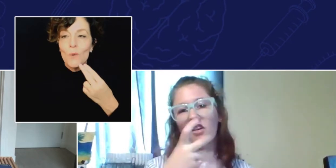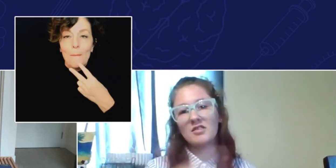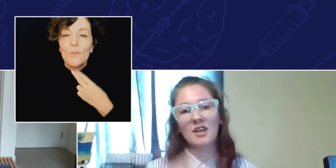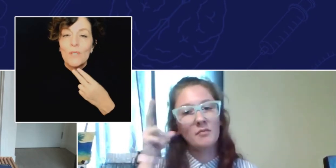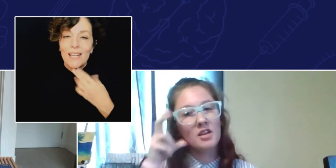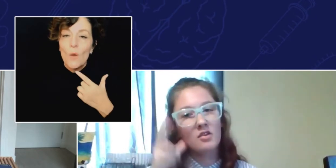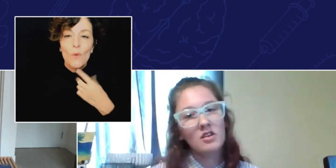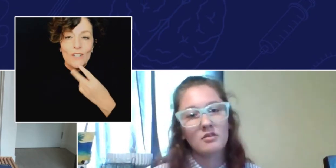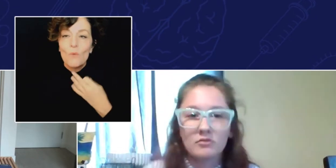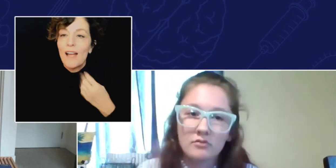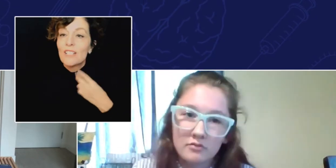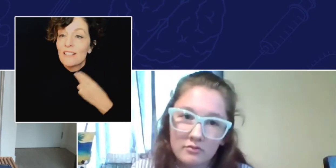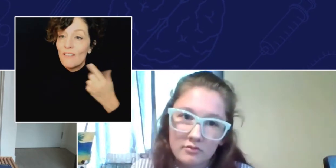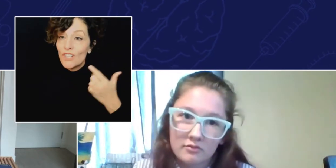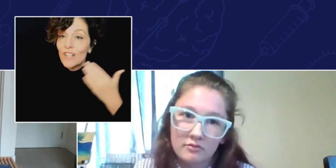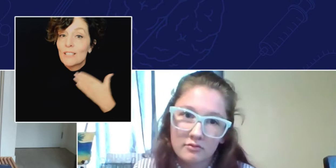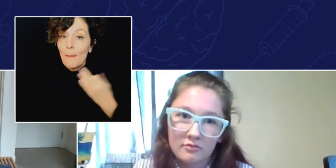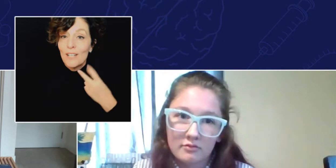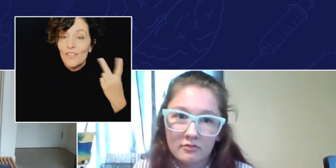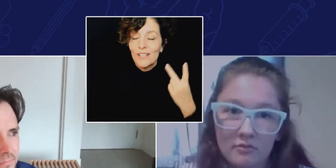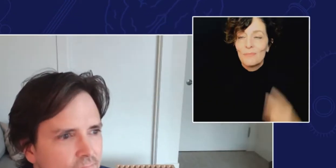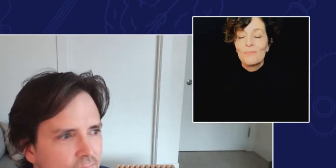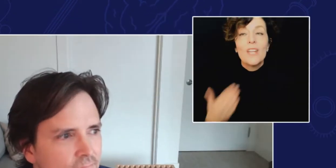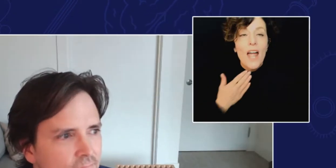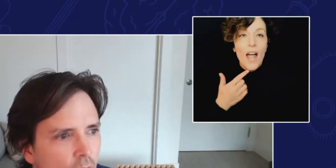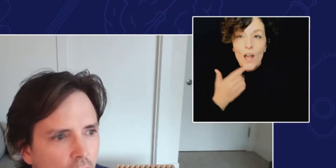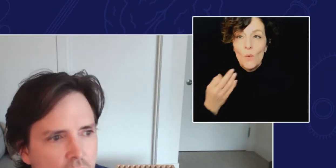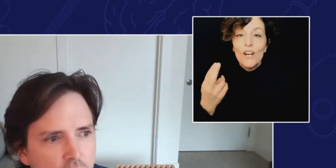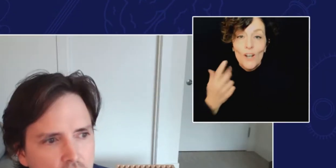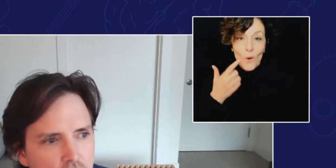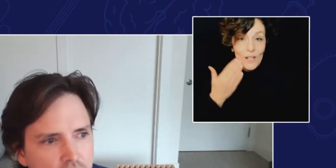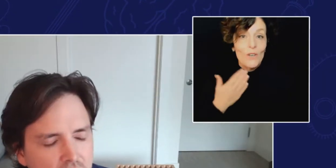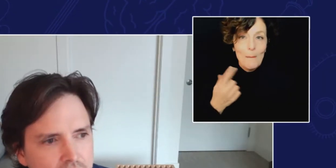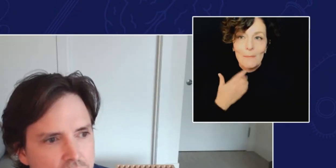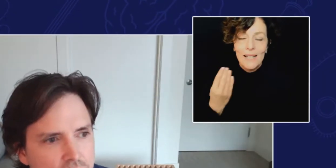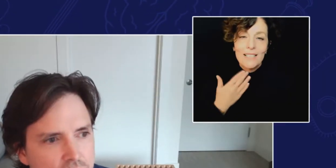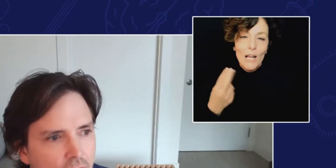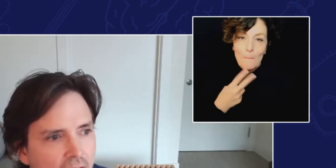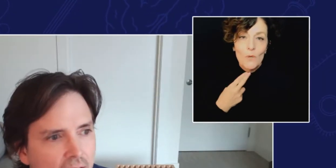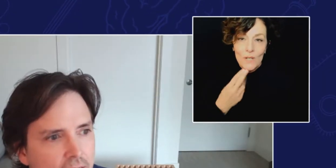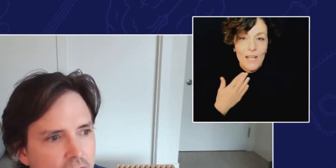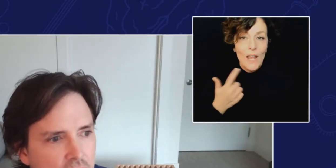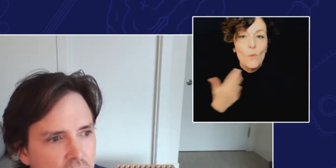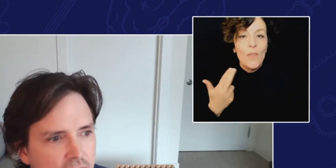have a difficult time hearing? [DR. RUFFIN]: Well, I wear cochlear implants, so I communicate